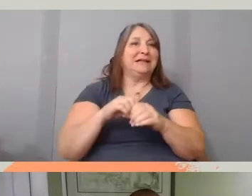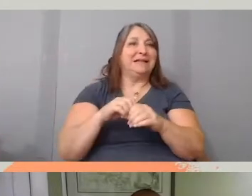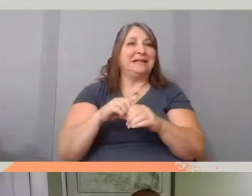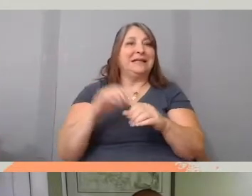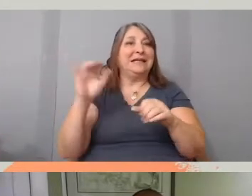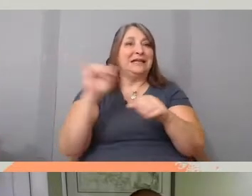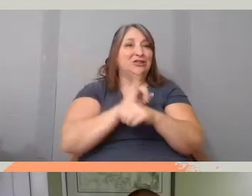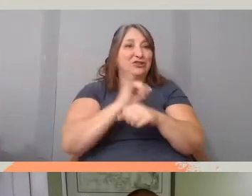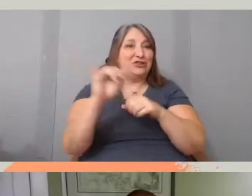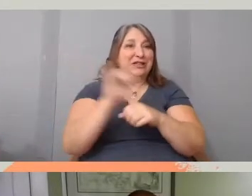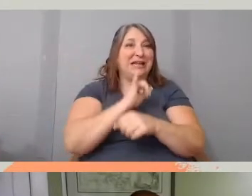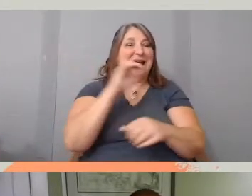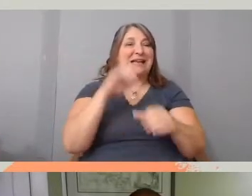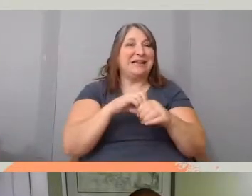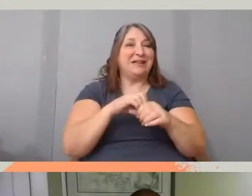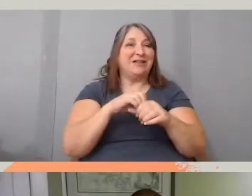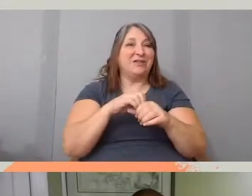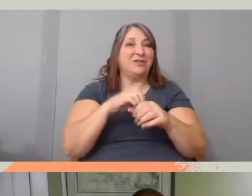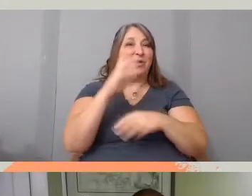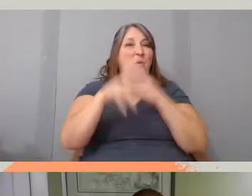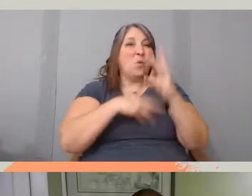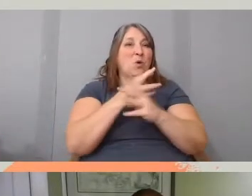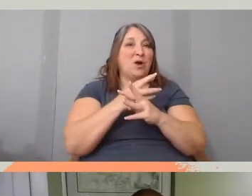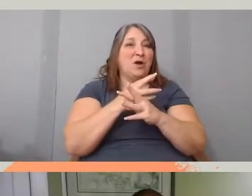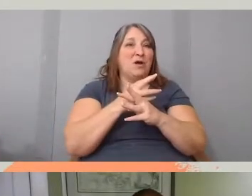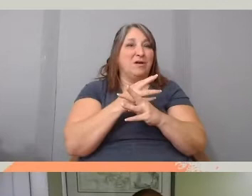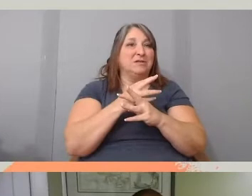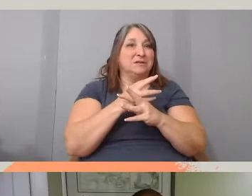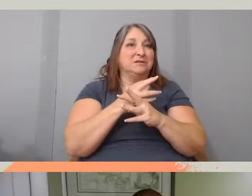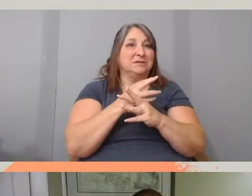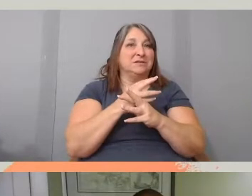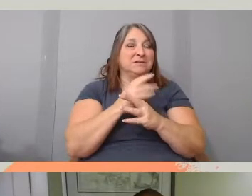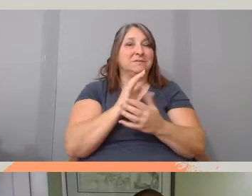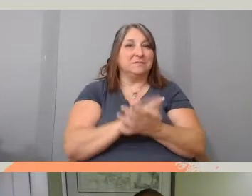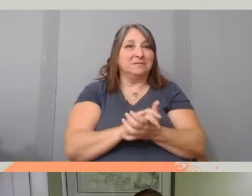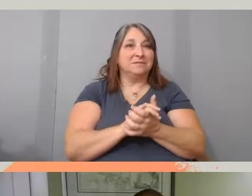Because, you know, I think it's important to feel,